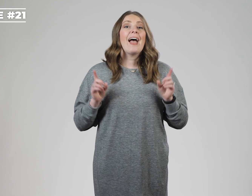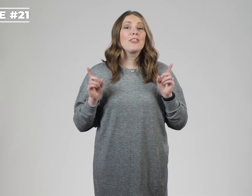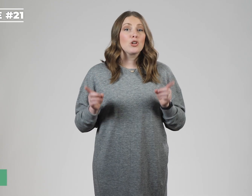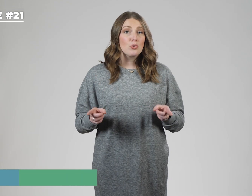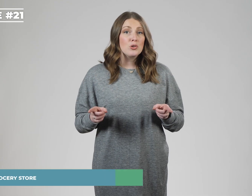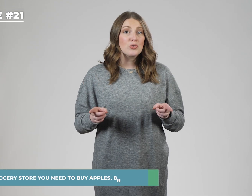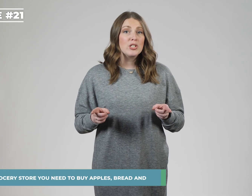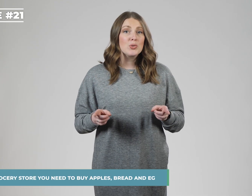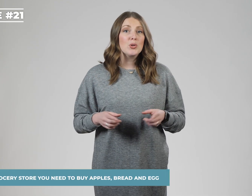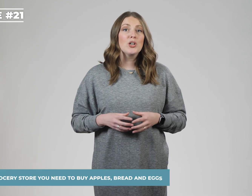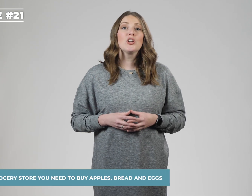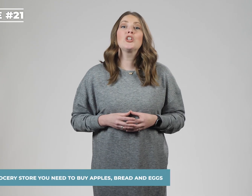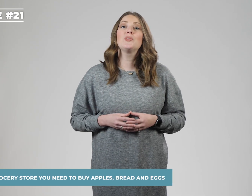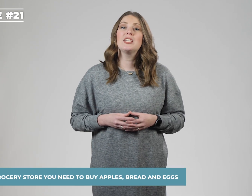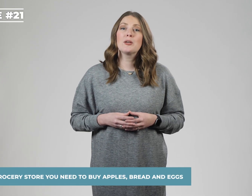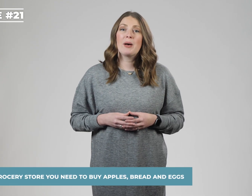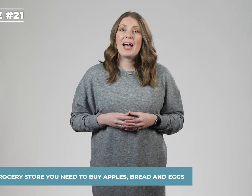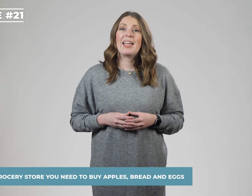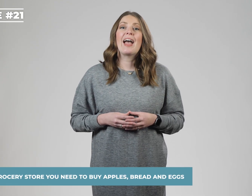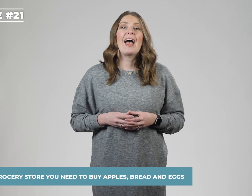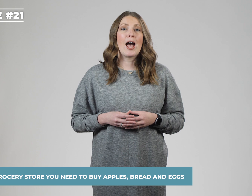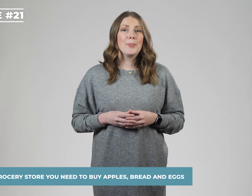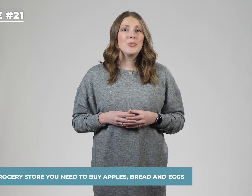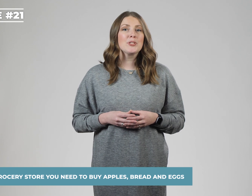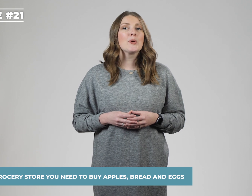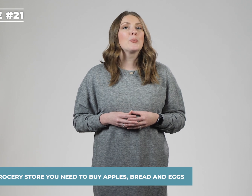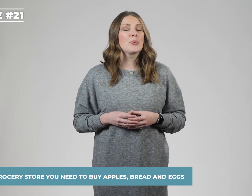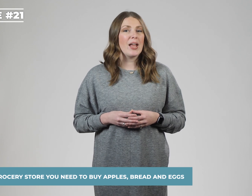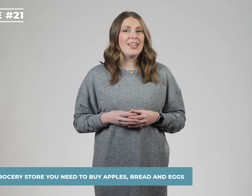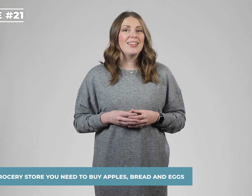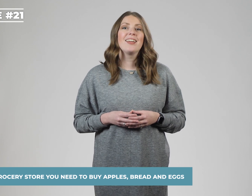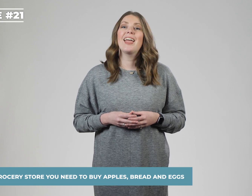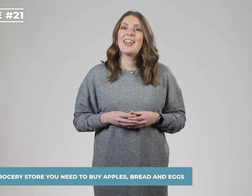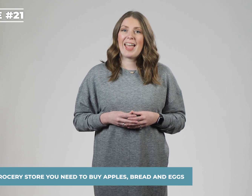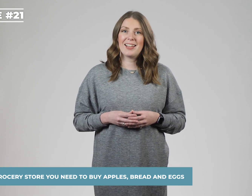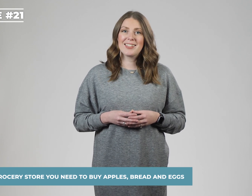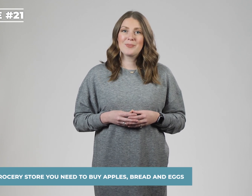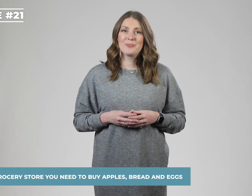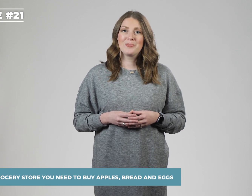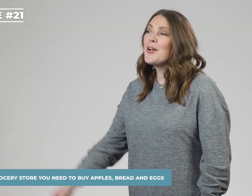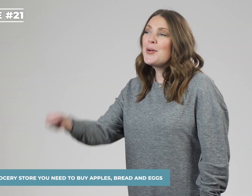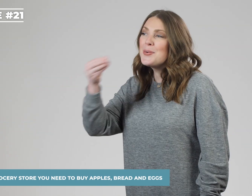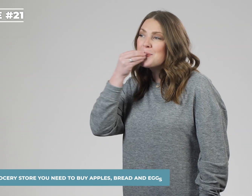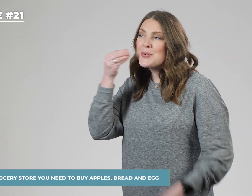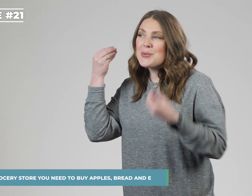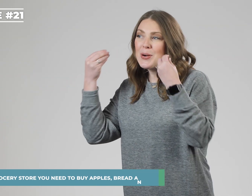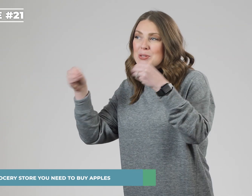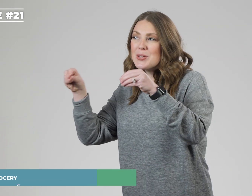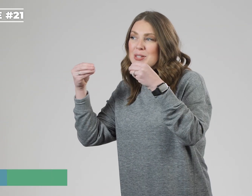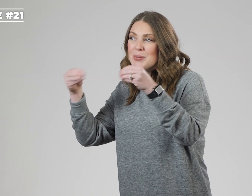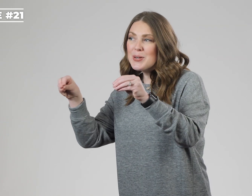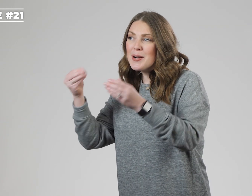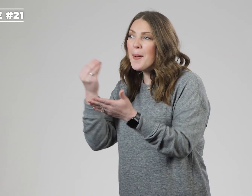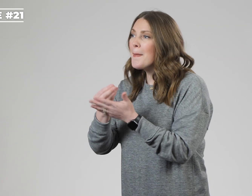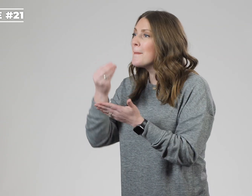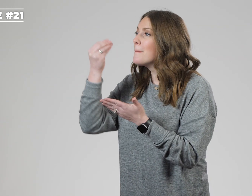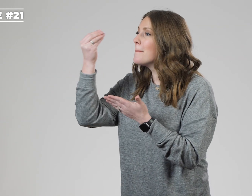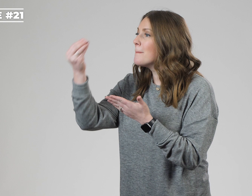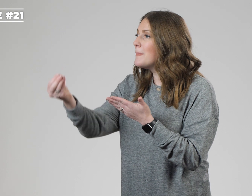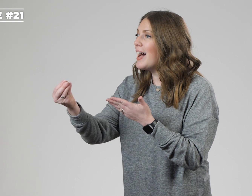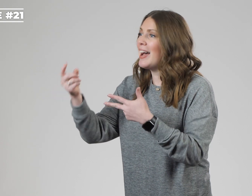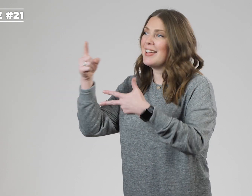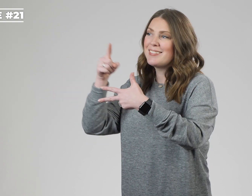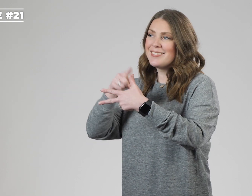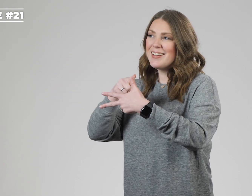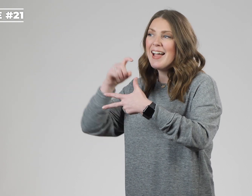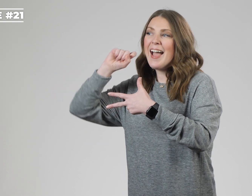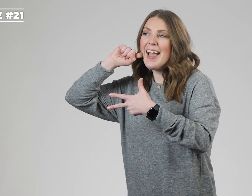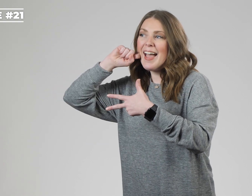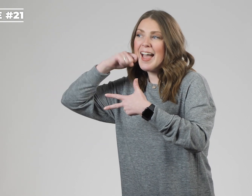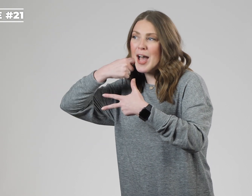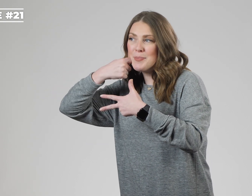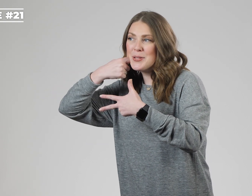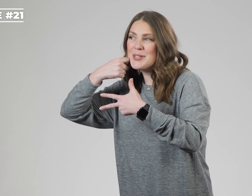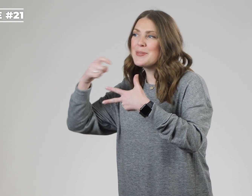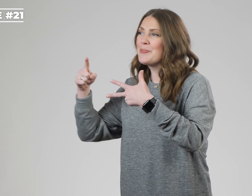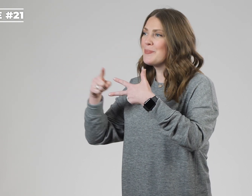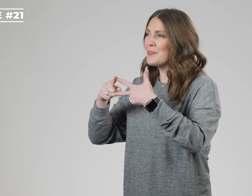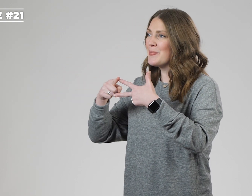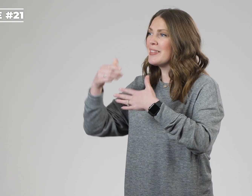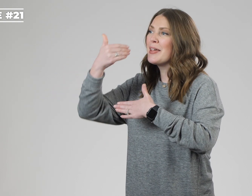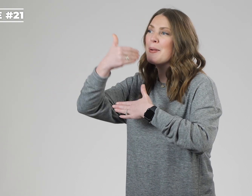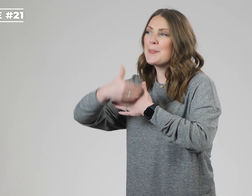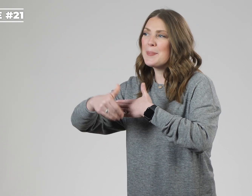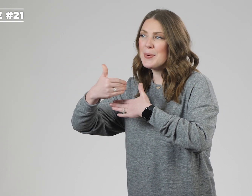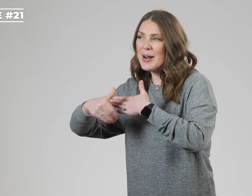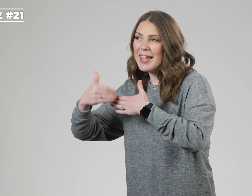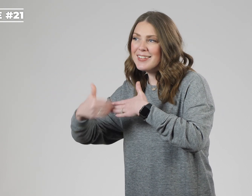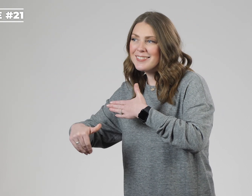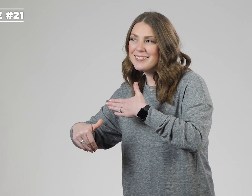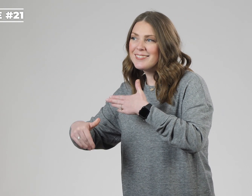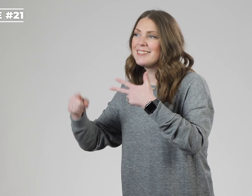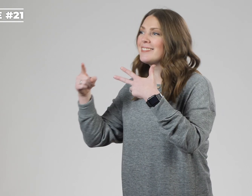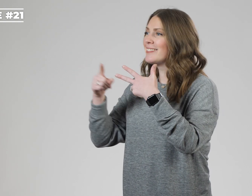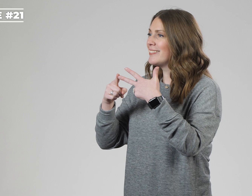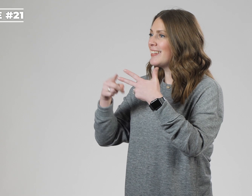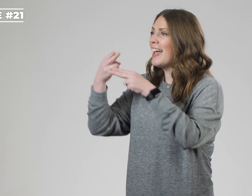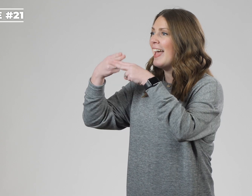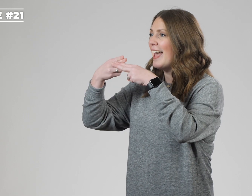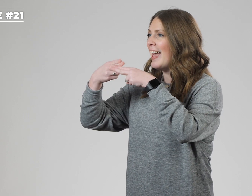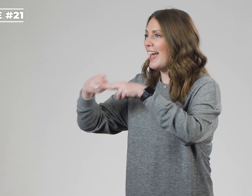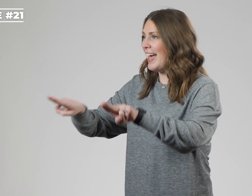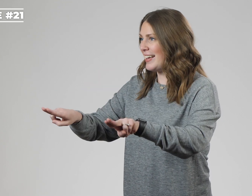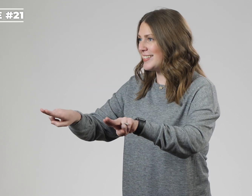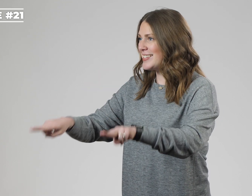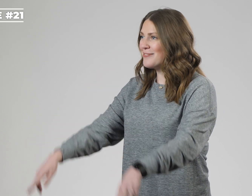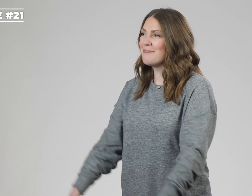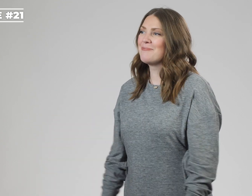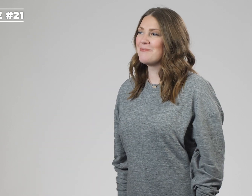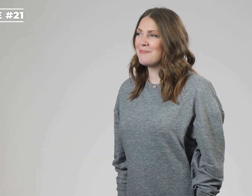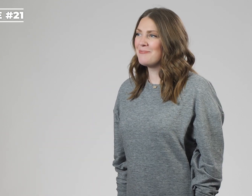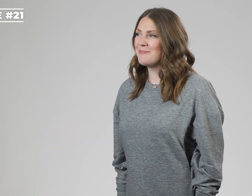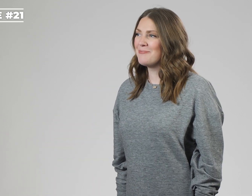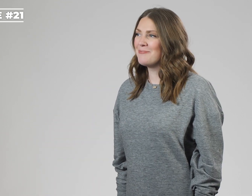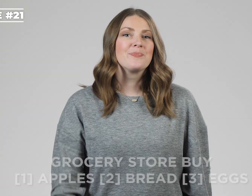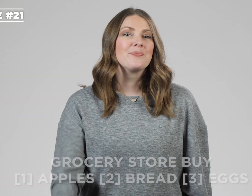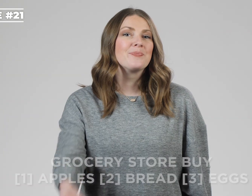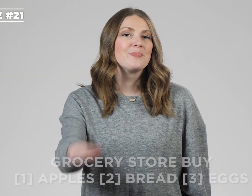At the grocery store you need to buy apples, bread, and eggs. 'Grocery store buy apples, bread, eggs.